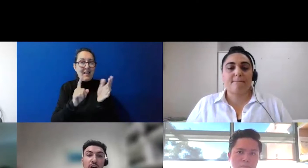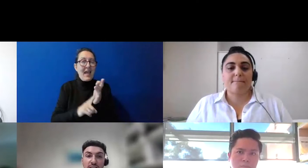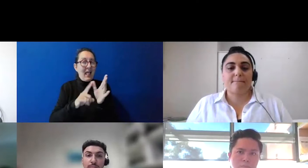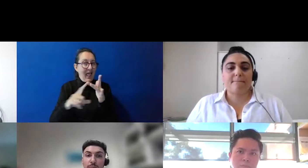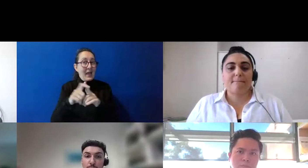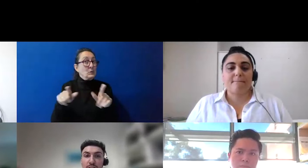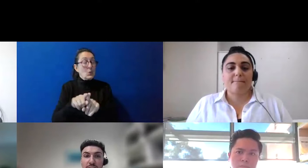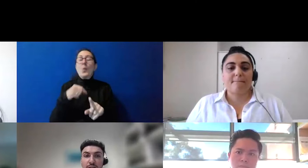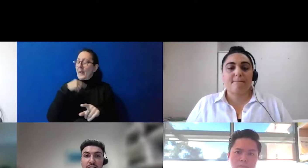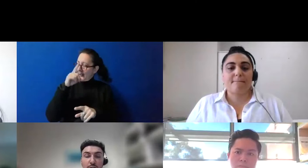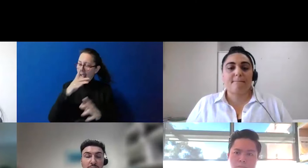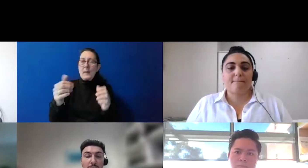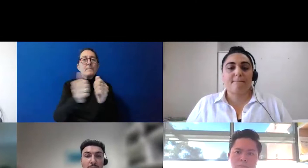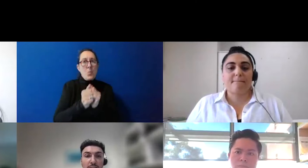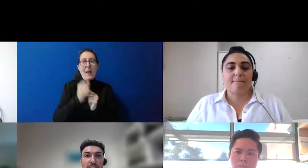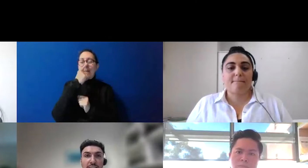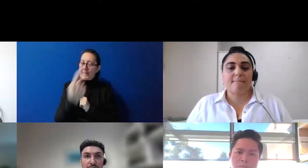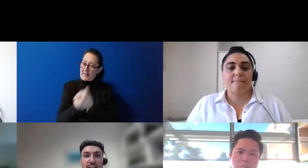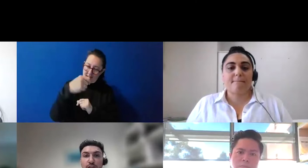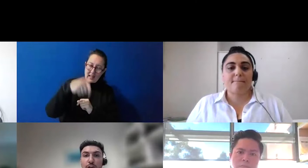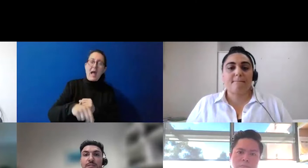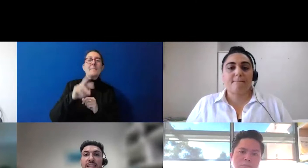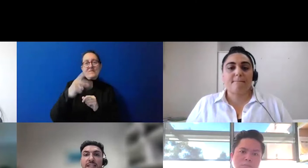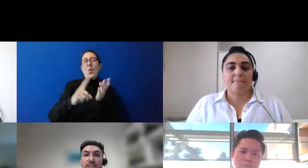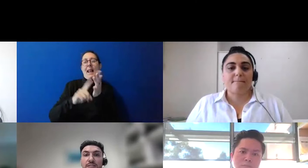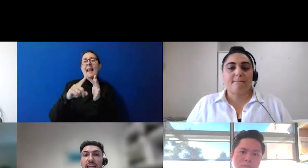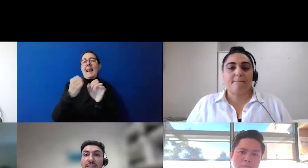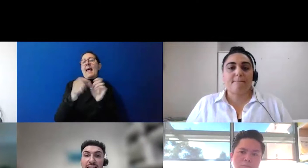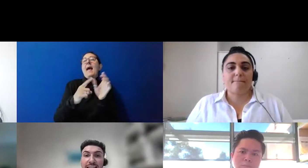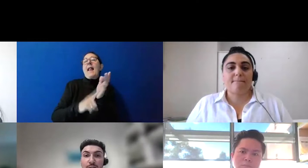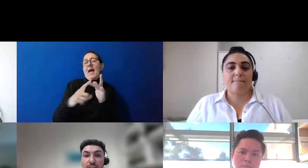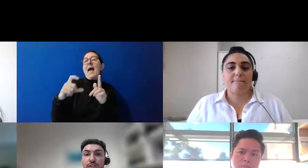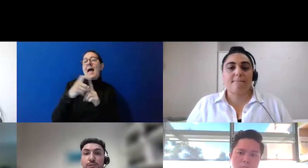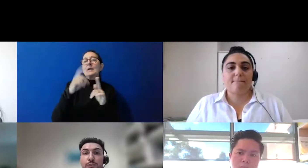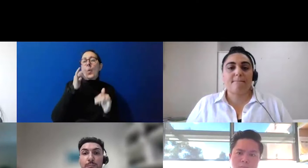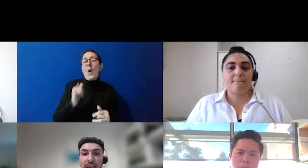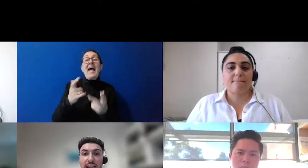advice appointment with the legal aid lawyer if their circumstances and their legal issue meet